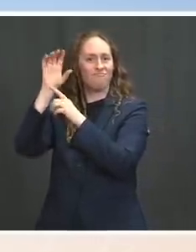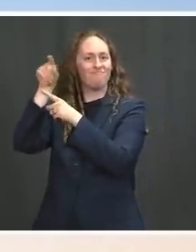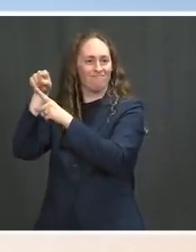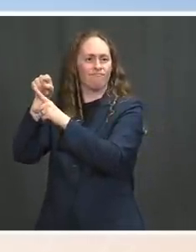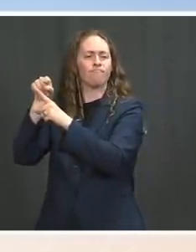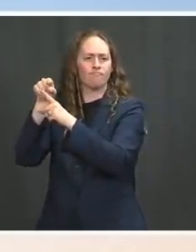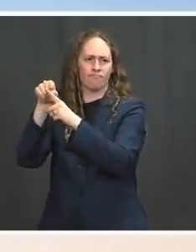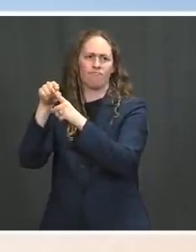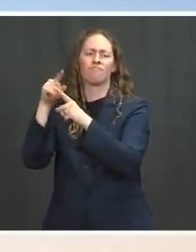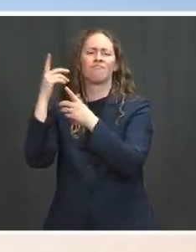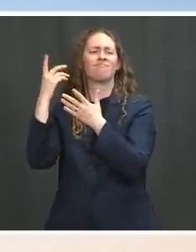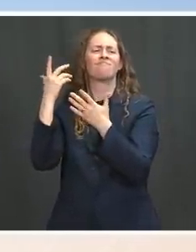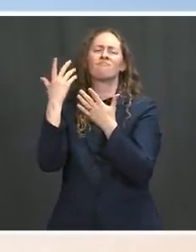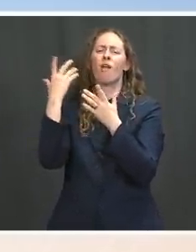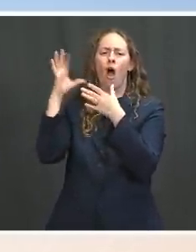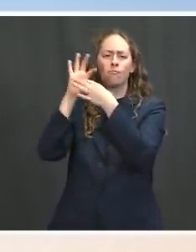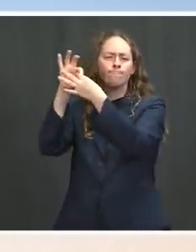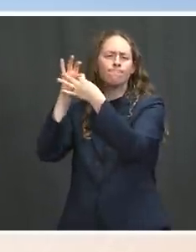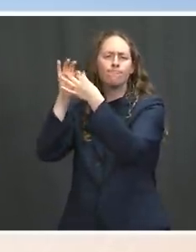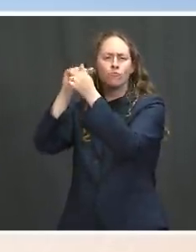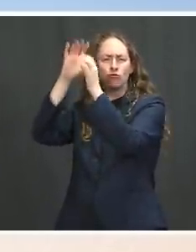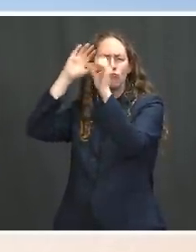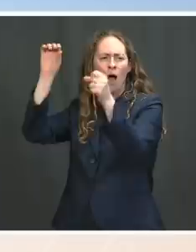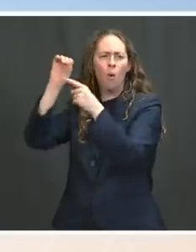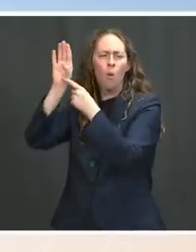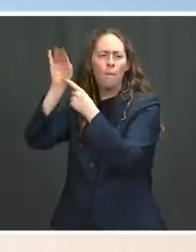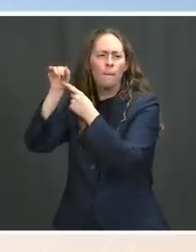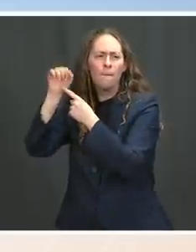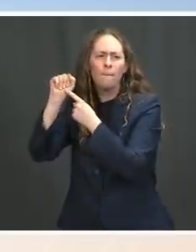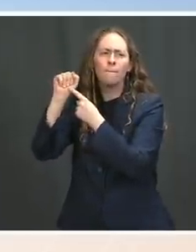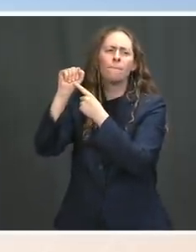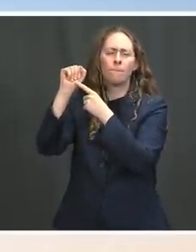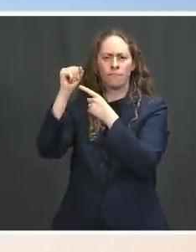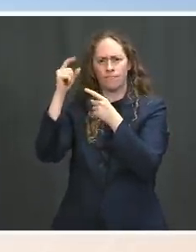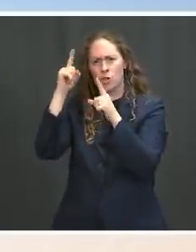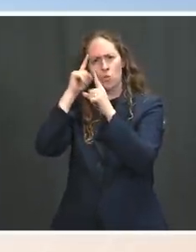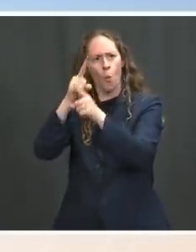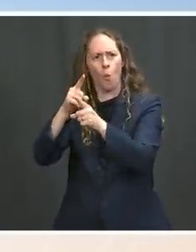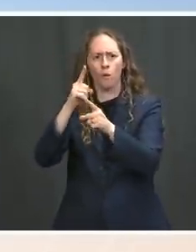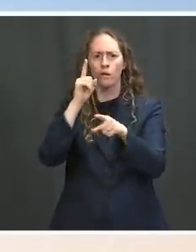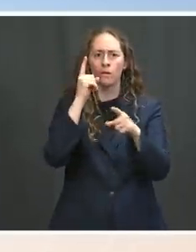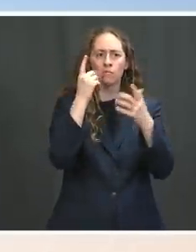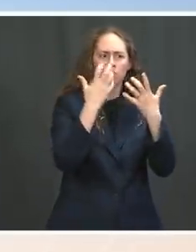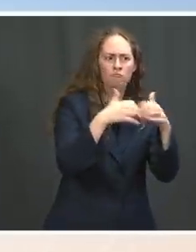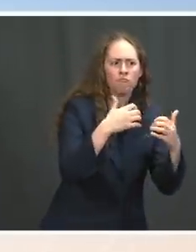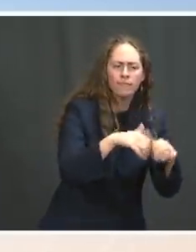to get a lot of work done for the American people -- from the Affordable Care Act, to the American Rescue Plan,